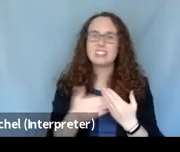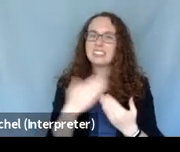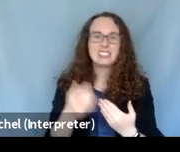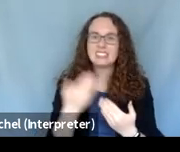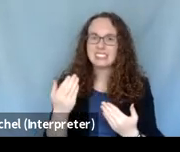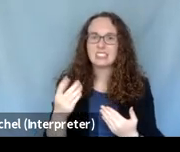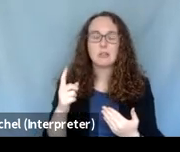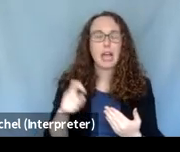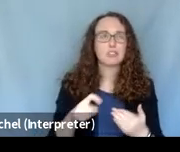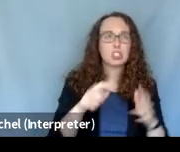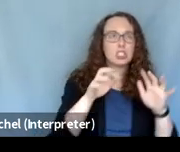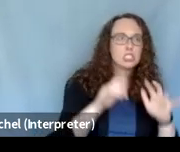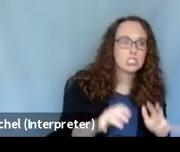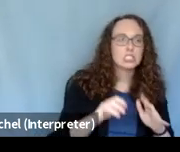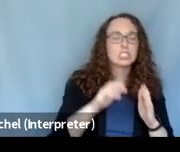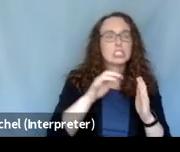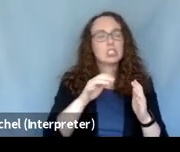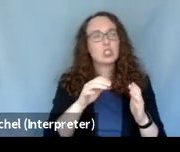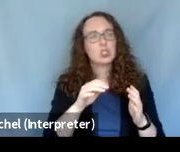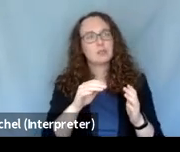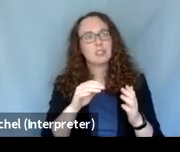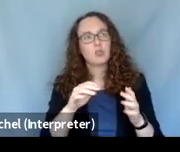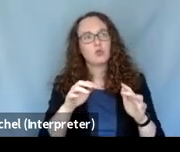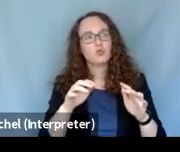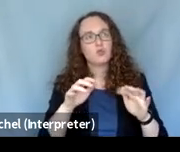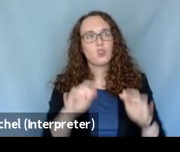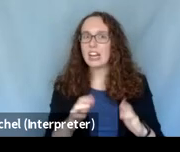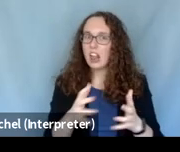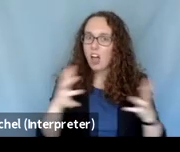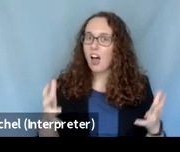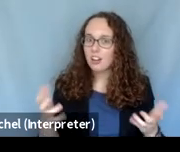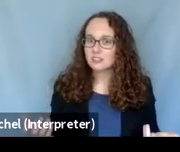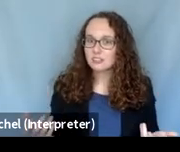of time with limited space. You want this cover letter to really